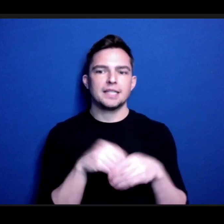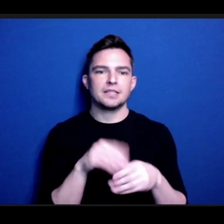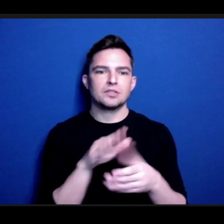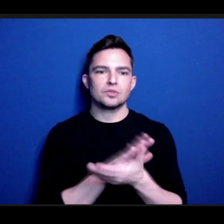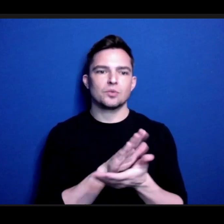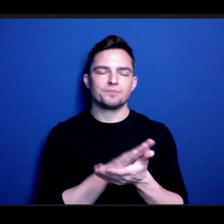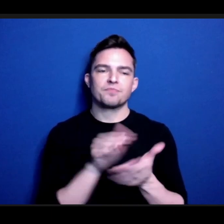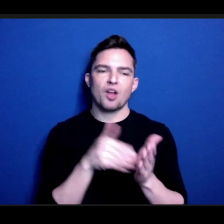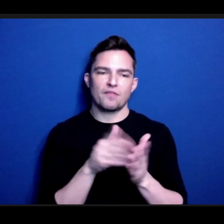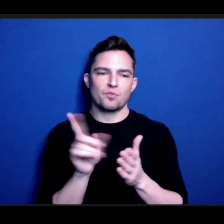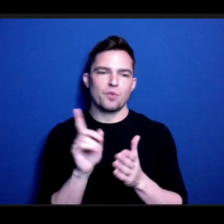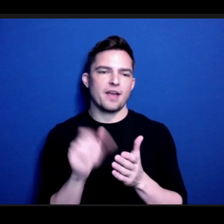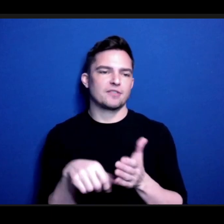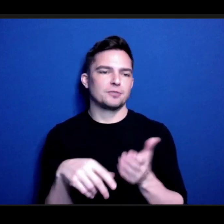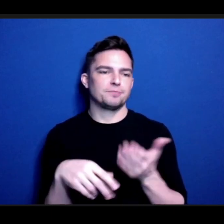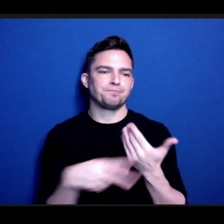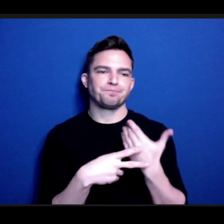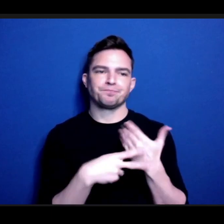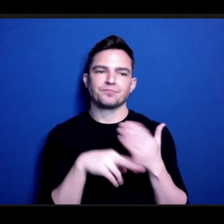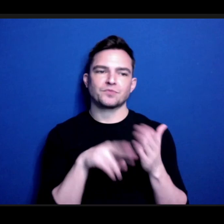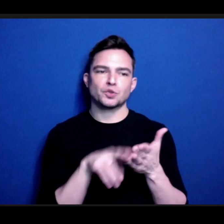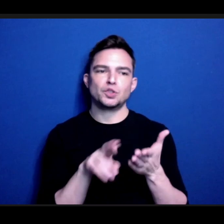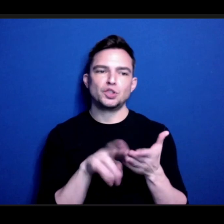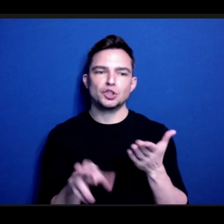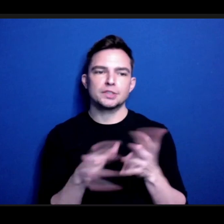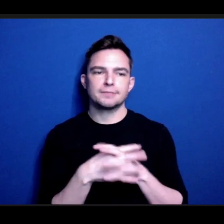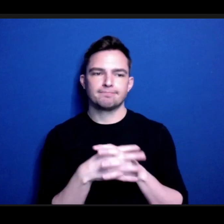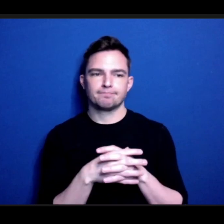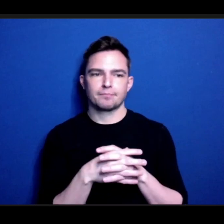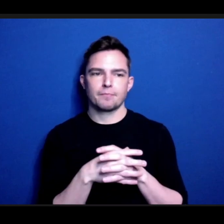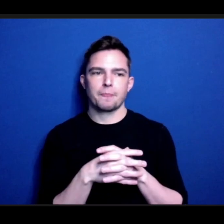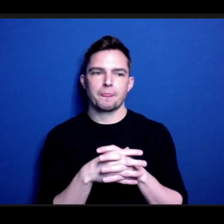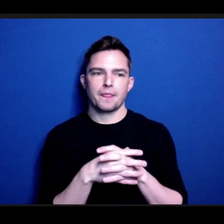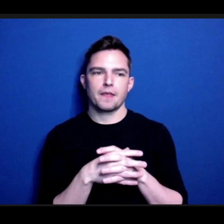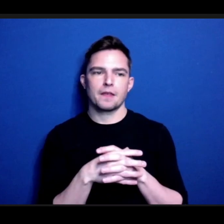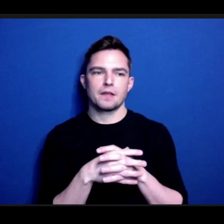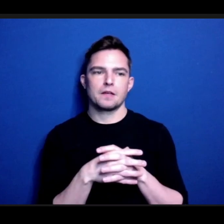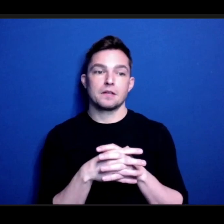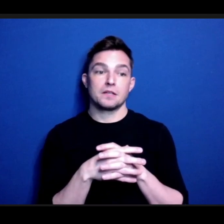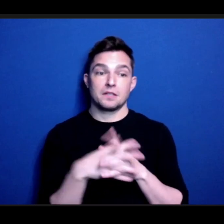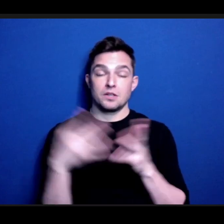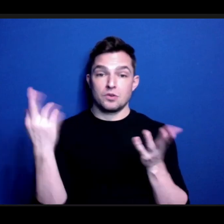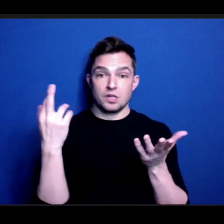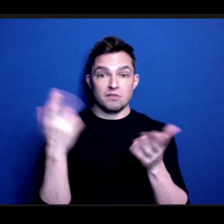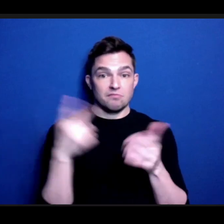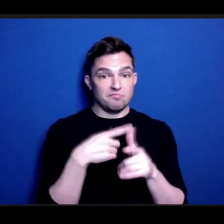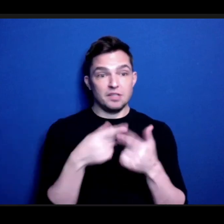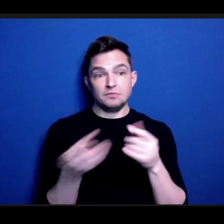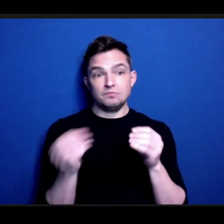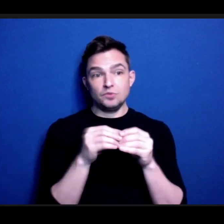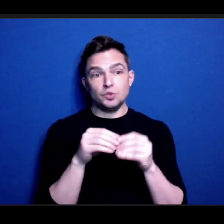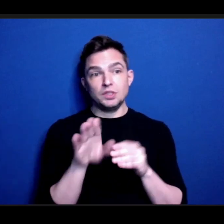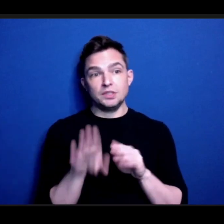to store research. Because then there's more steps in order to find out who this person